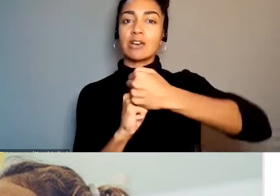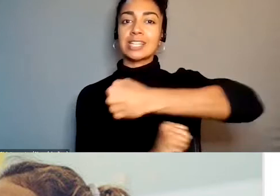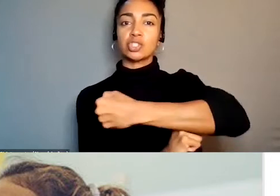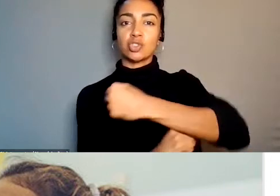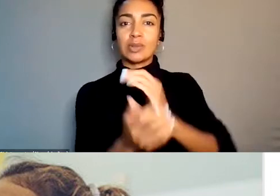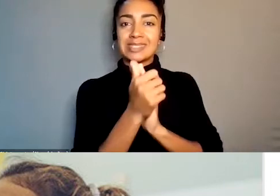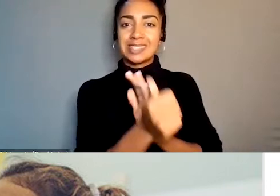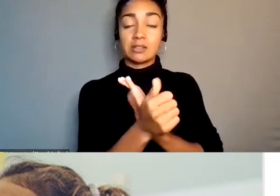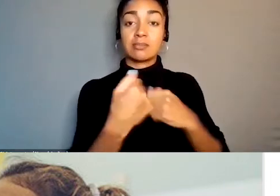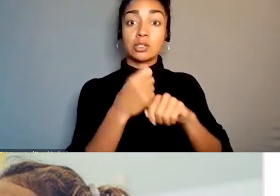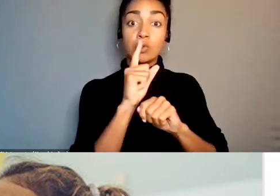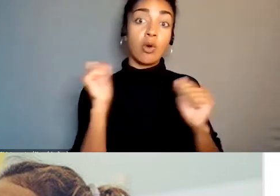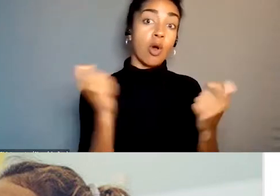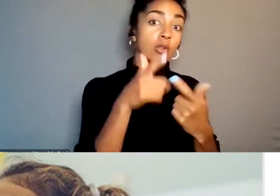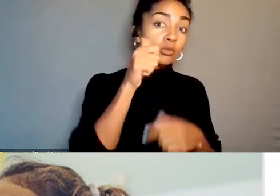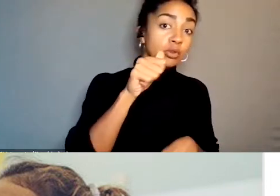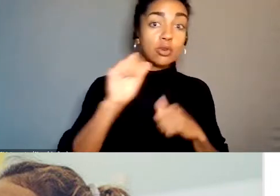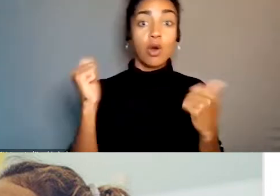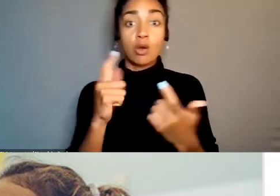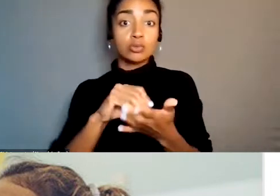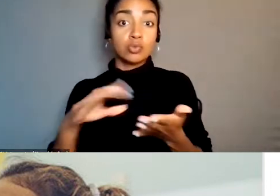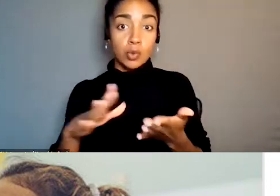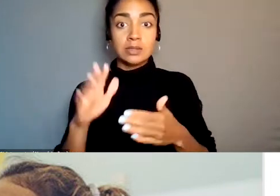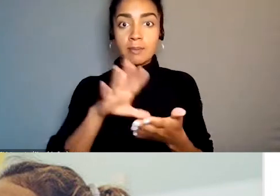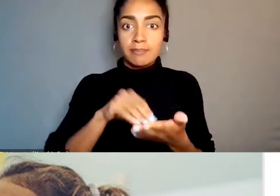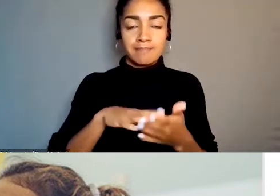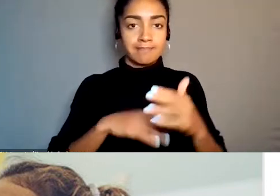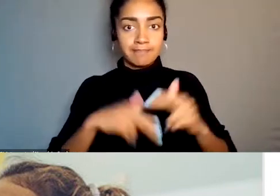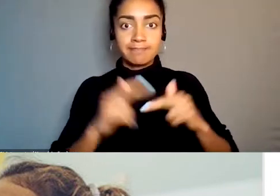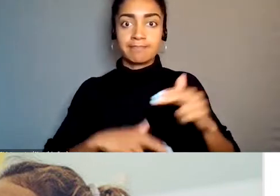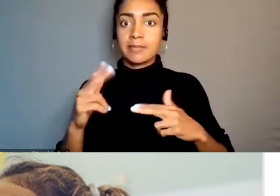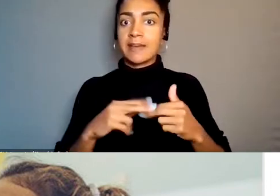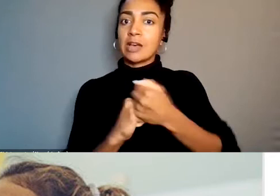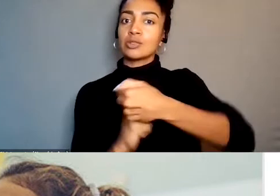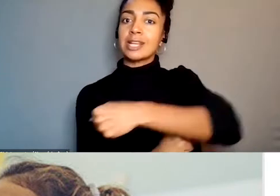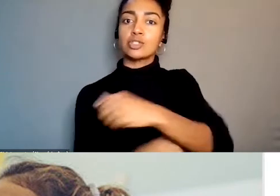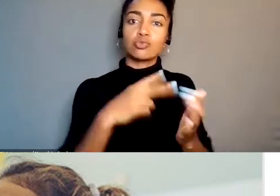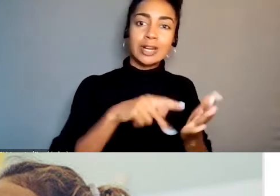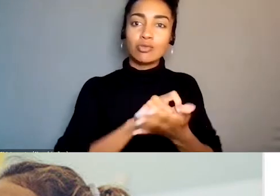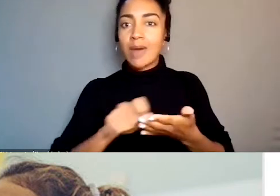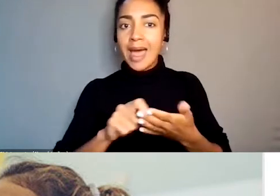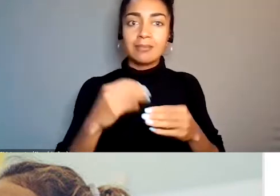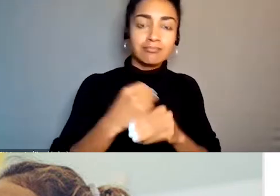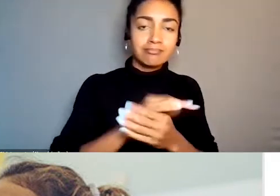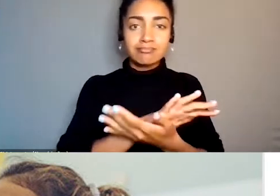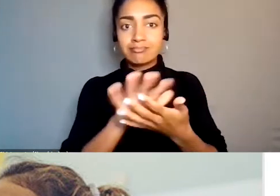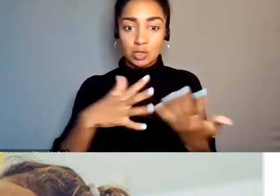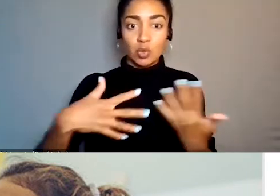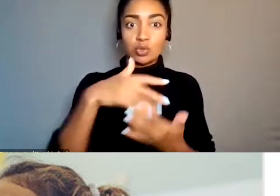years of education, we are laying the groundwork for future success.